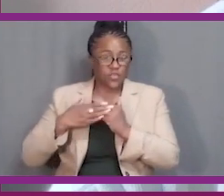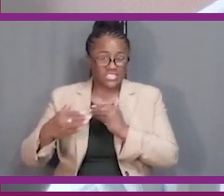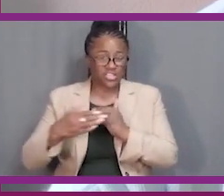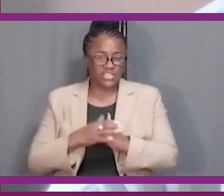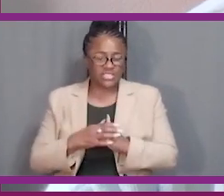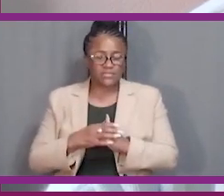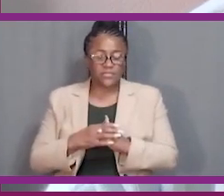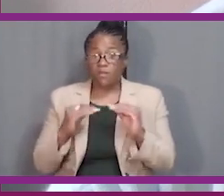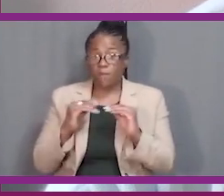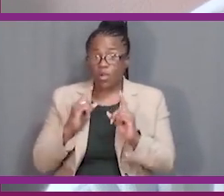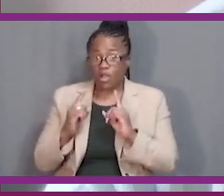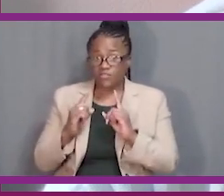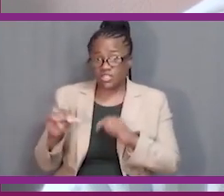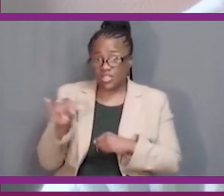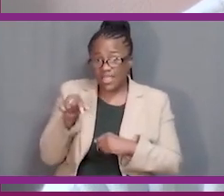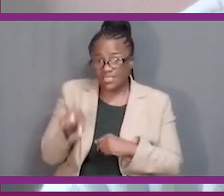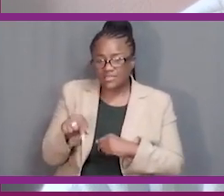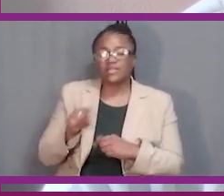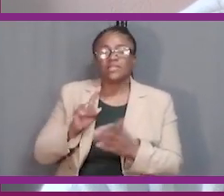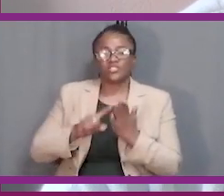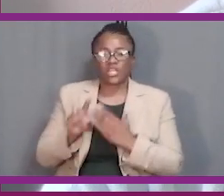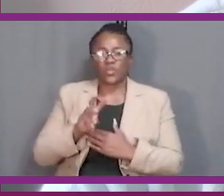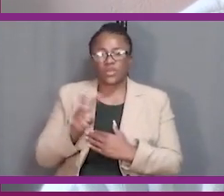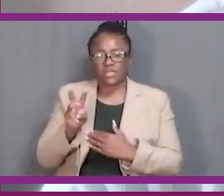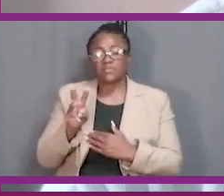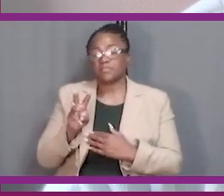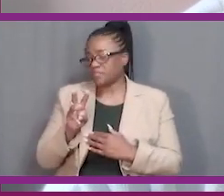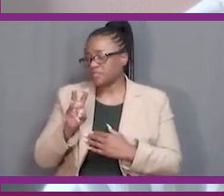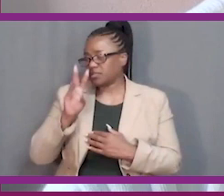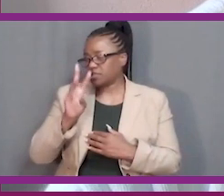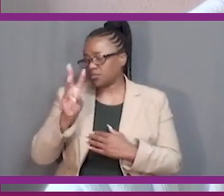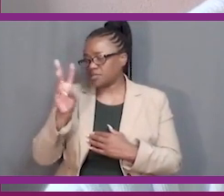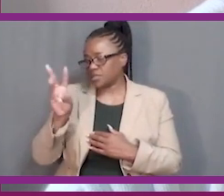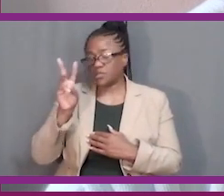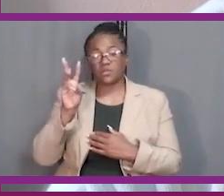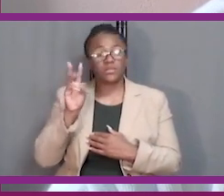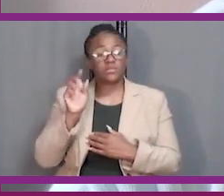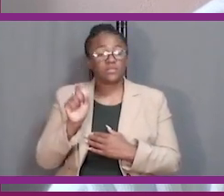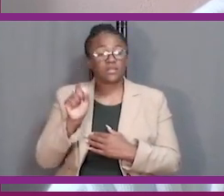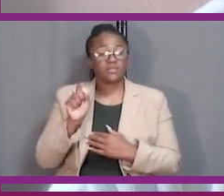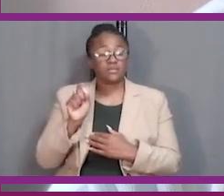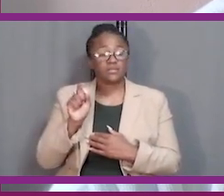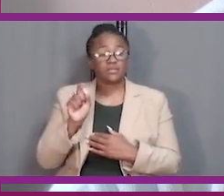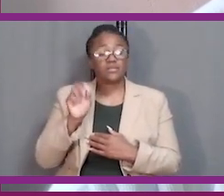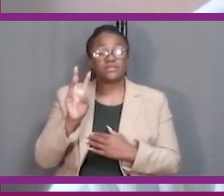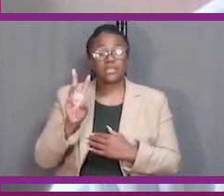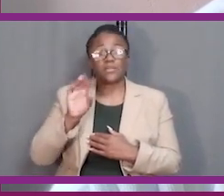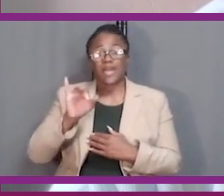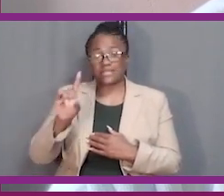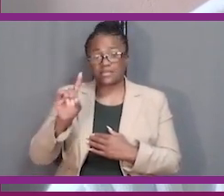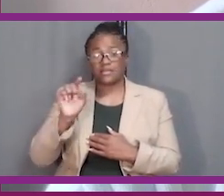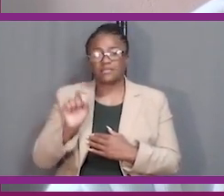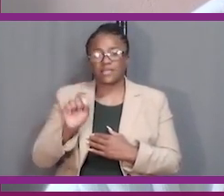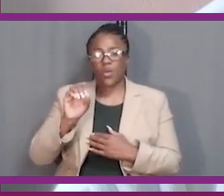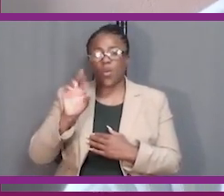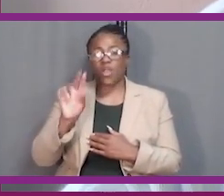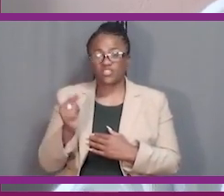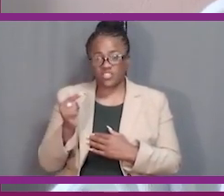www.wid.org/whats-up-wid. Ashley Inkumsah: